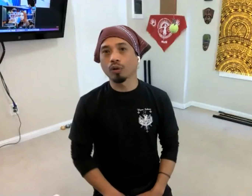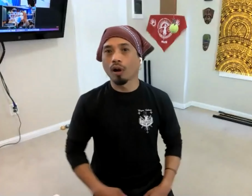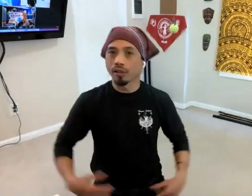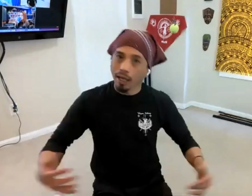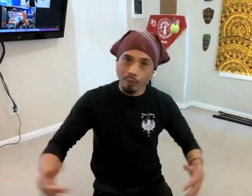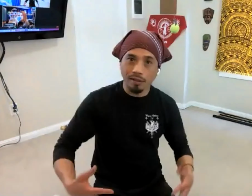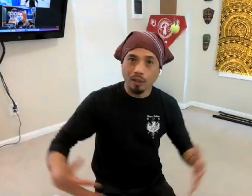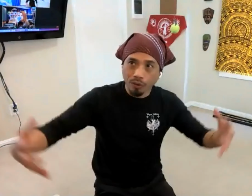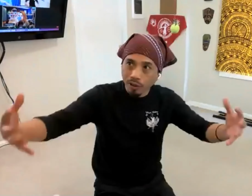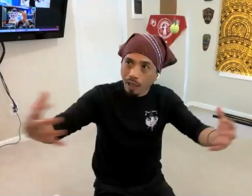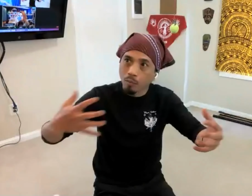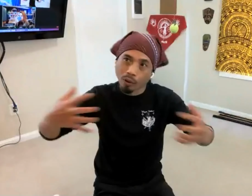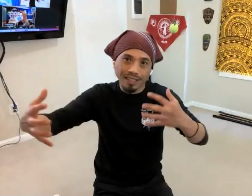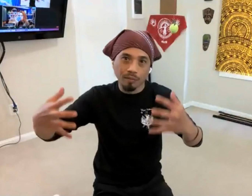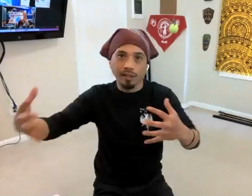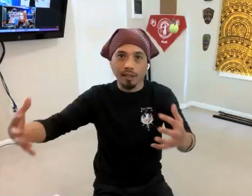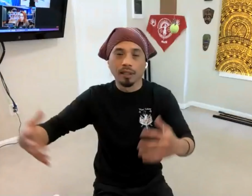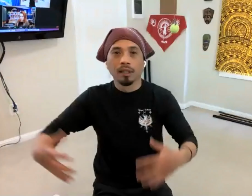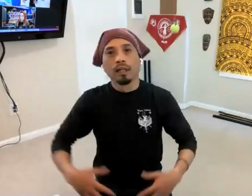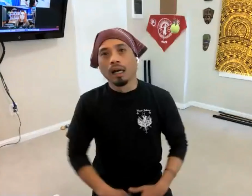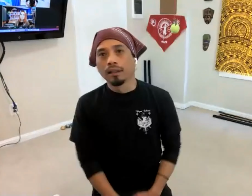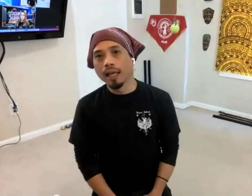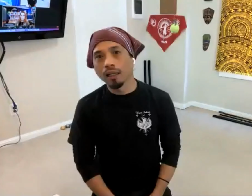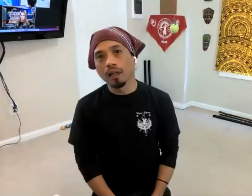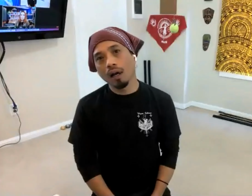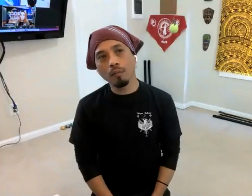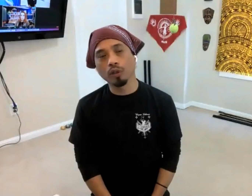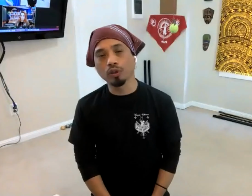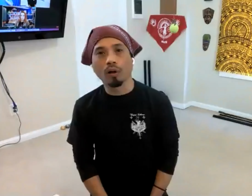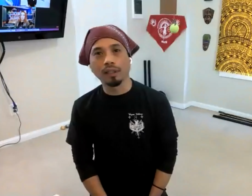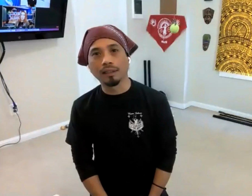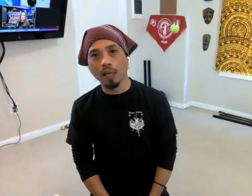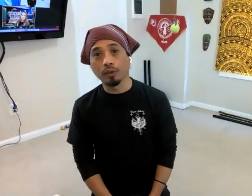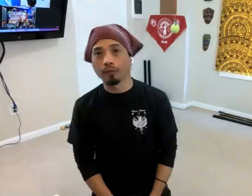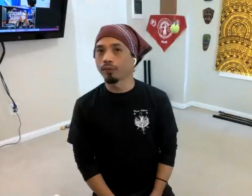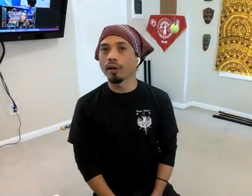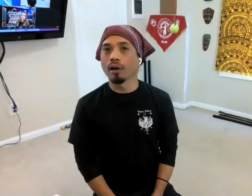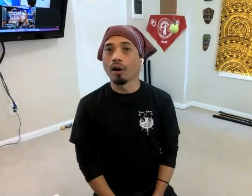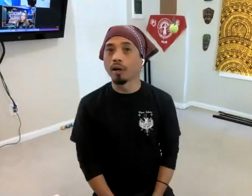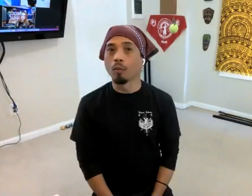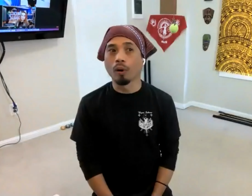THE GROUND LIKE JIU-JITSU TO GRAPPLE OR OTHER MARTIAL ARTS LIKE WRESTLING OR THERE IS MORE INTIMACY.